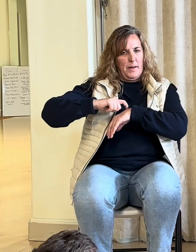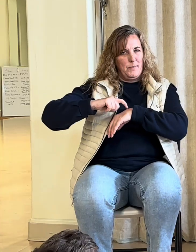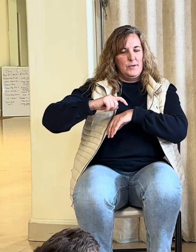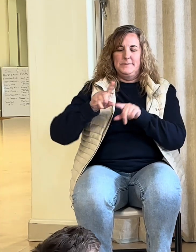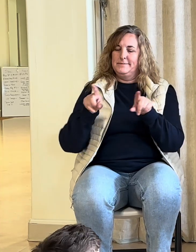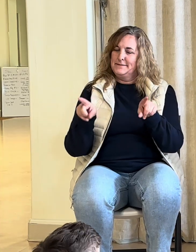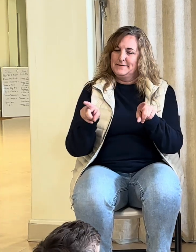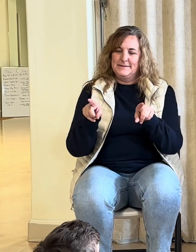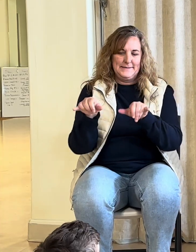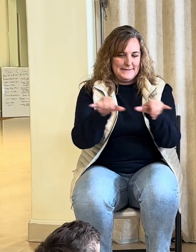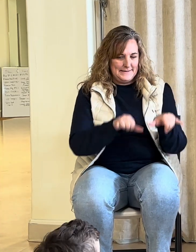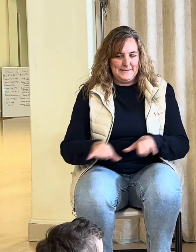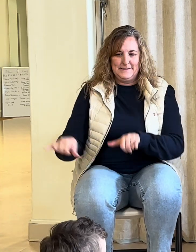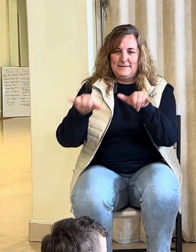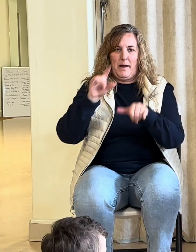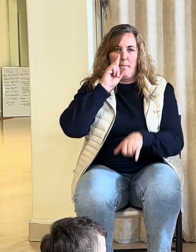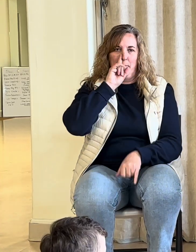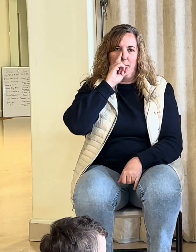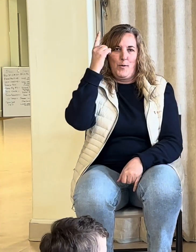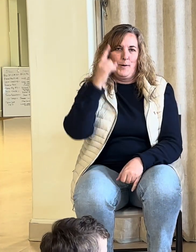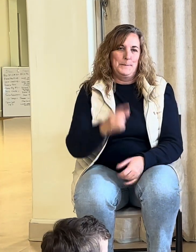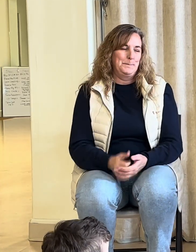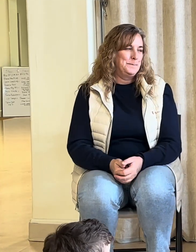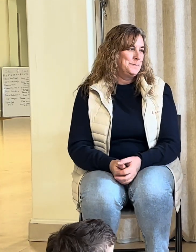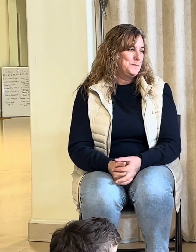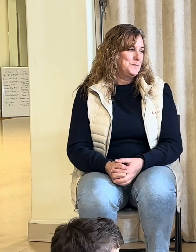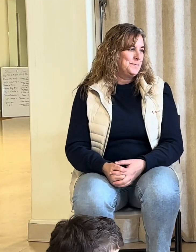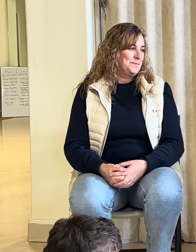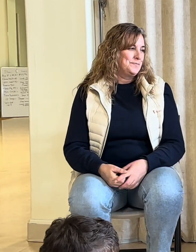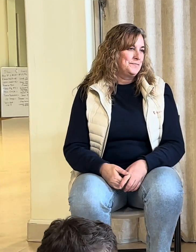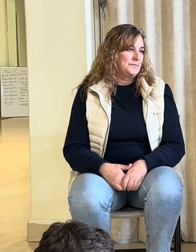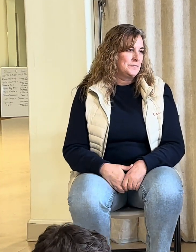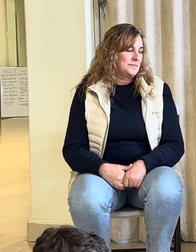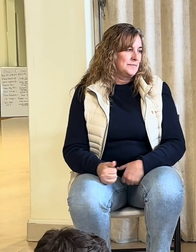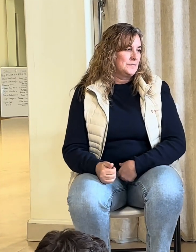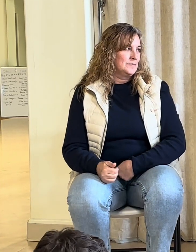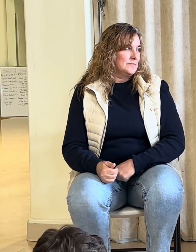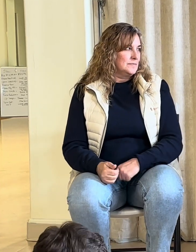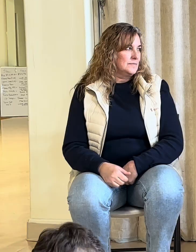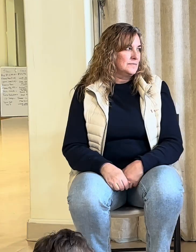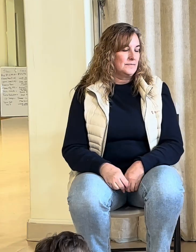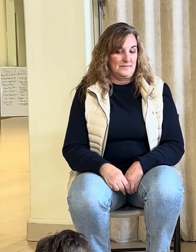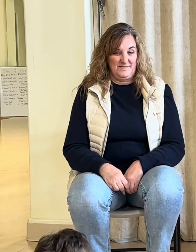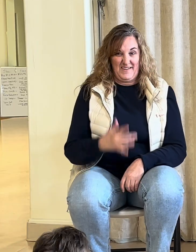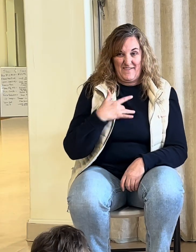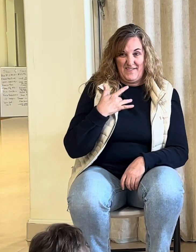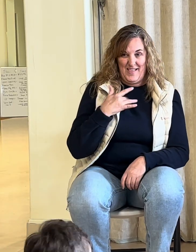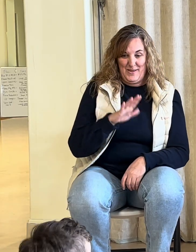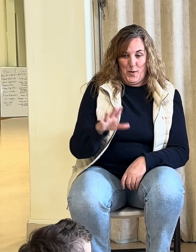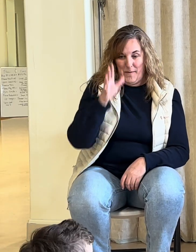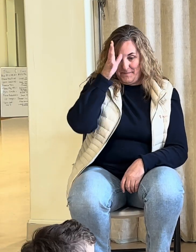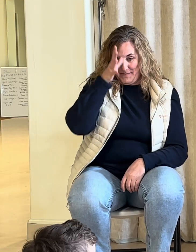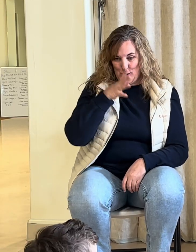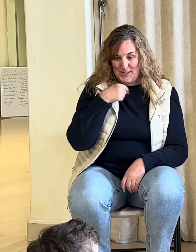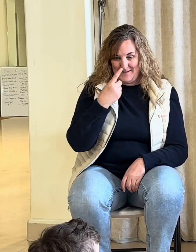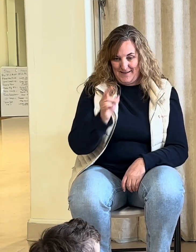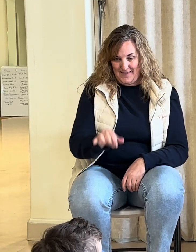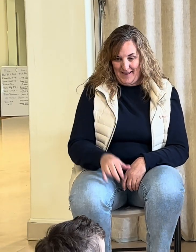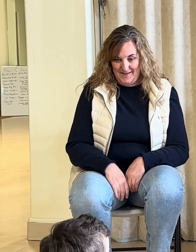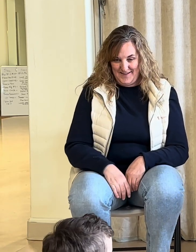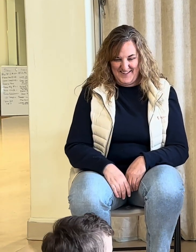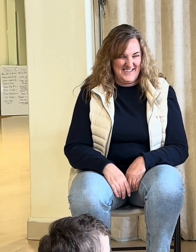as bored as you are now." I have a feeling your parents are going to say that to you now.